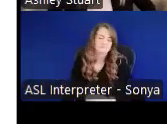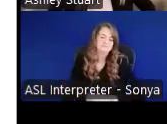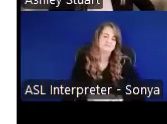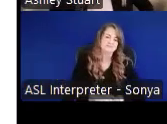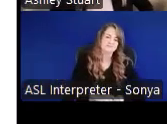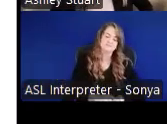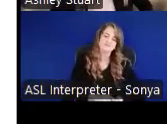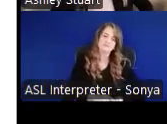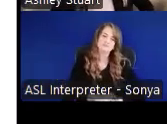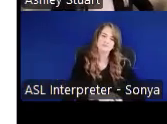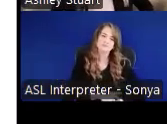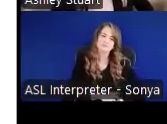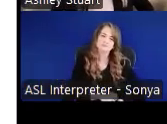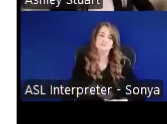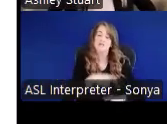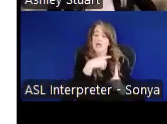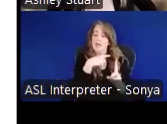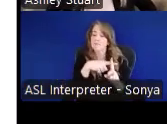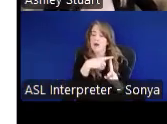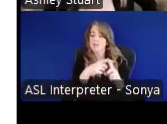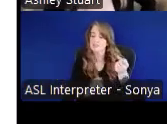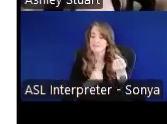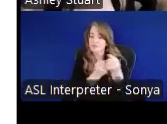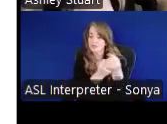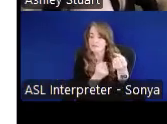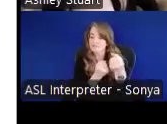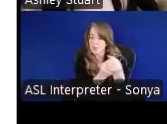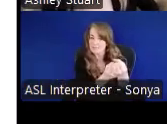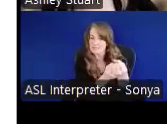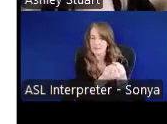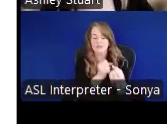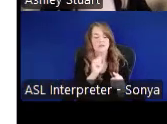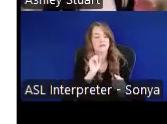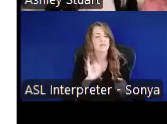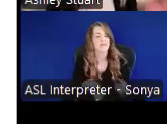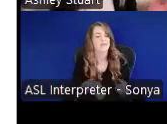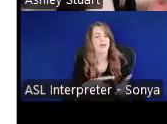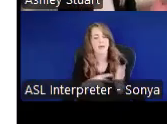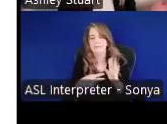positive reinforcement. Is anything really that's going to